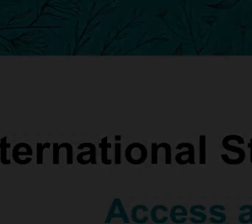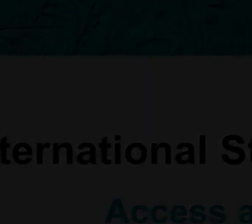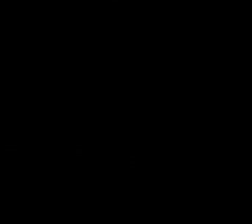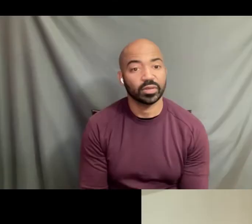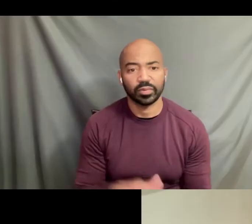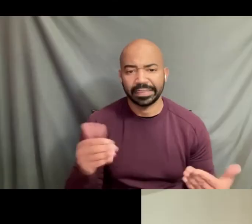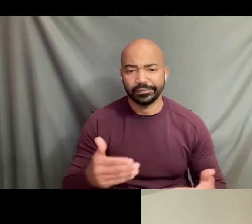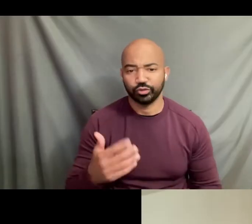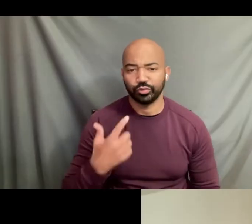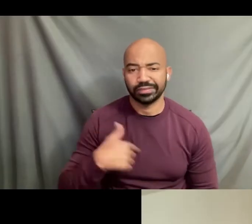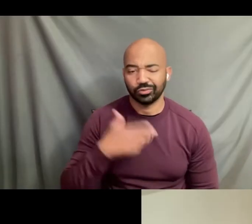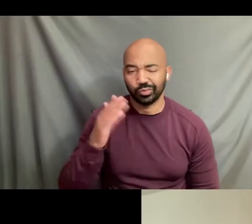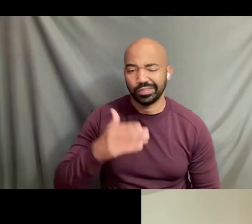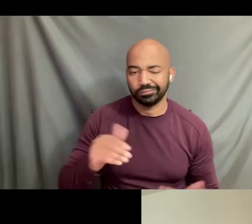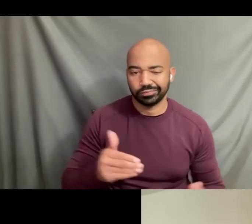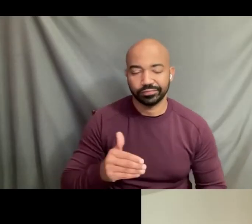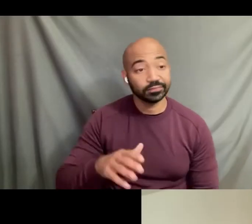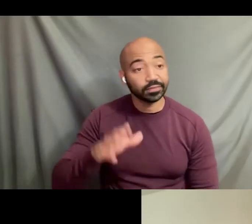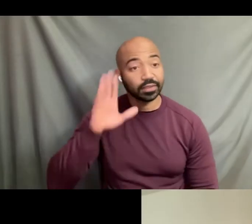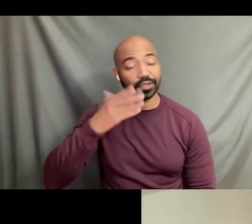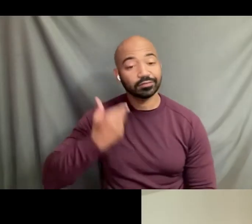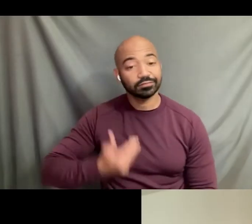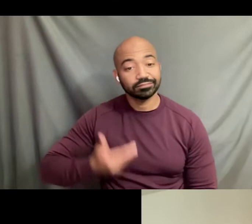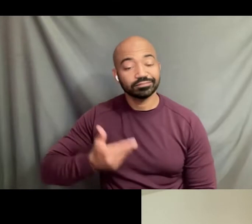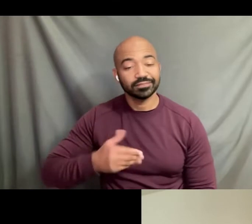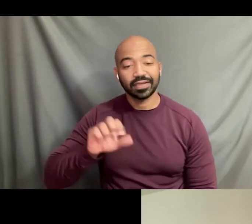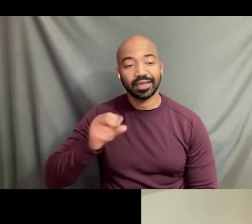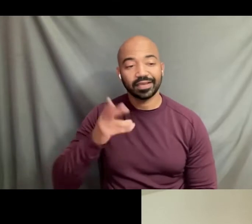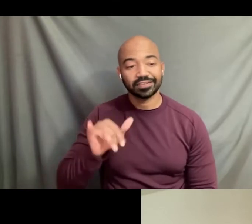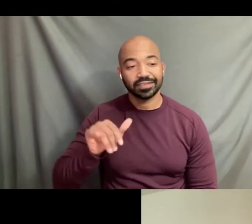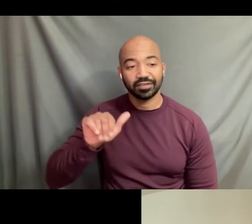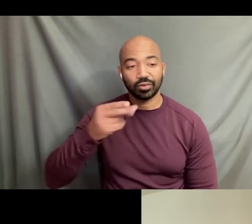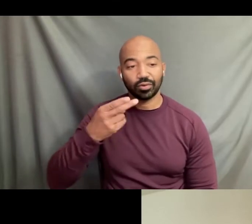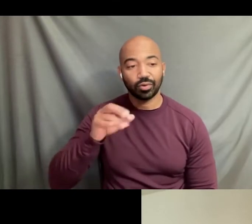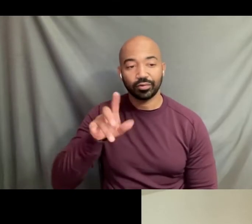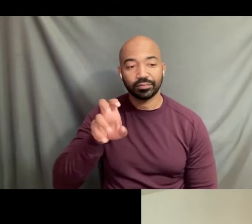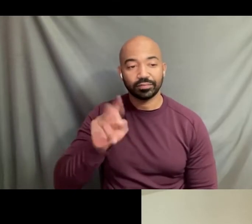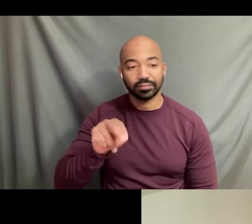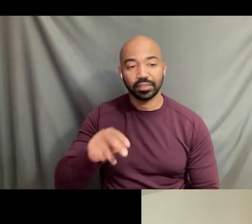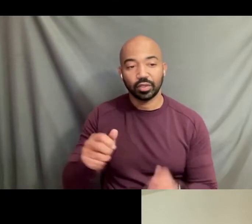Hi everyone my name is Ashley Holben from Mobility International USA,